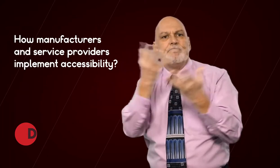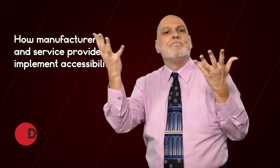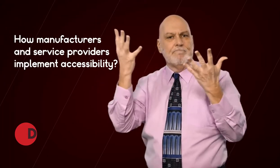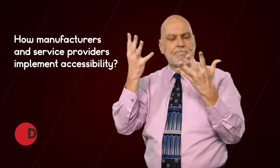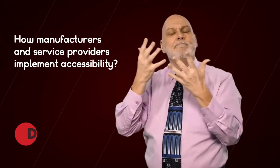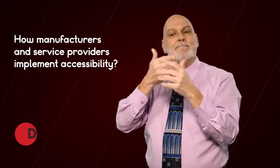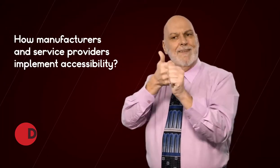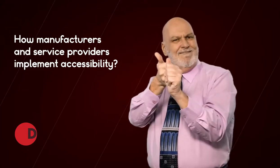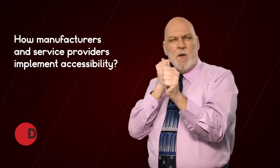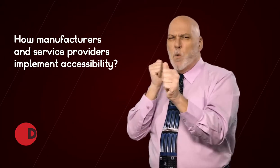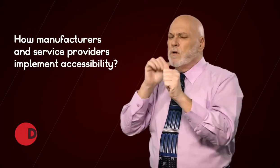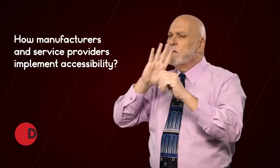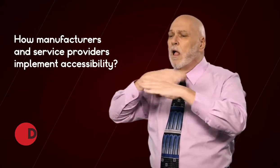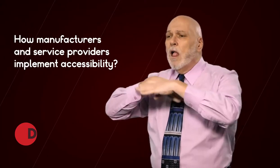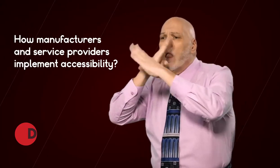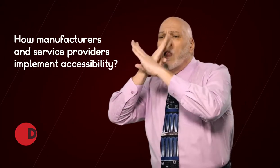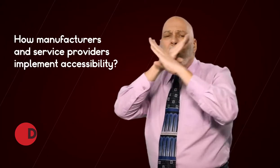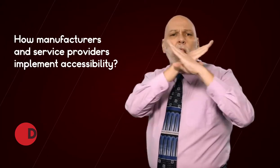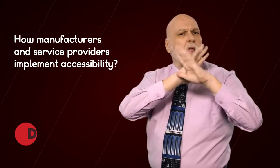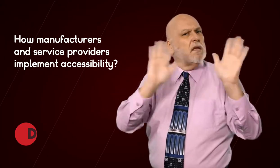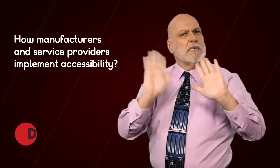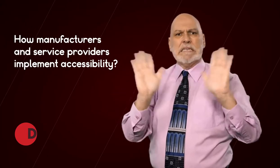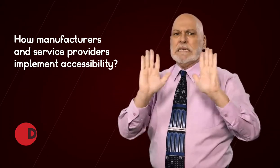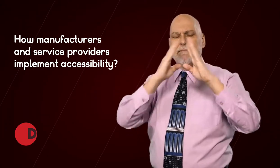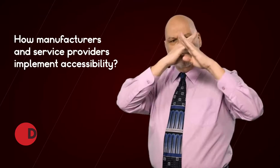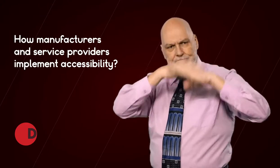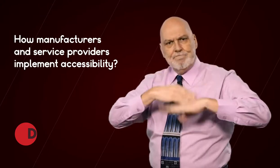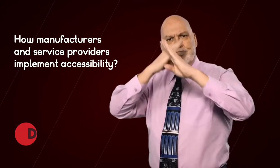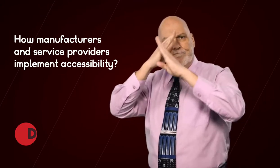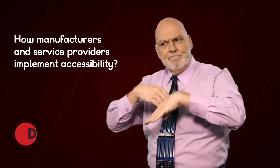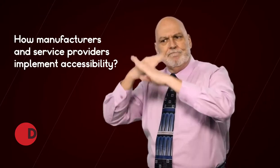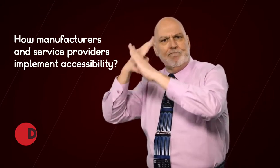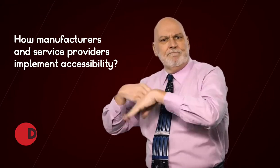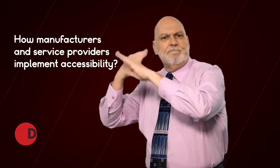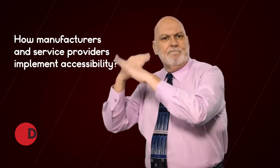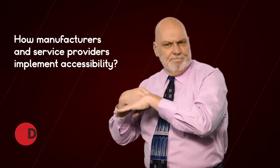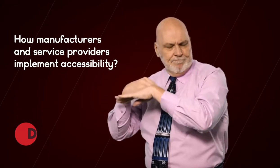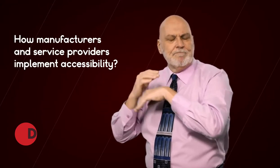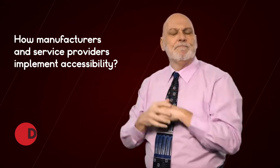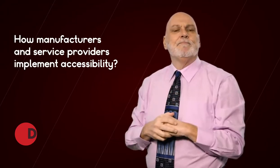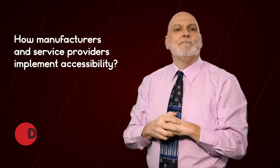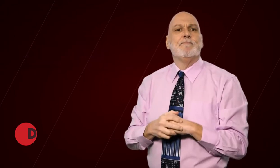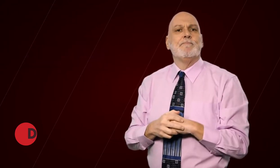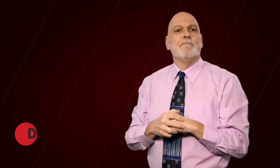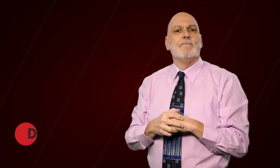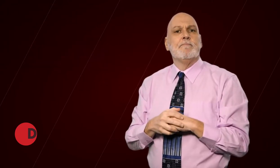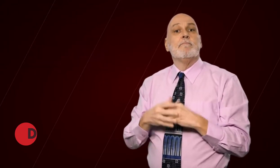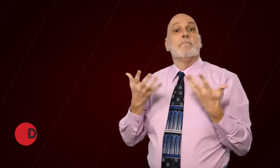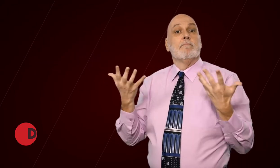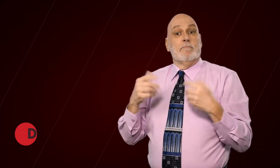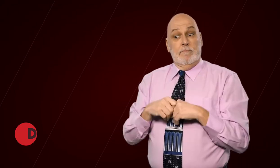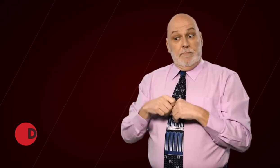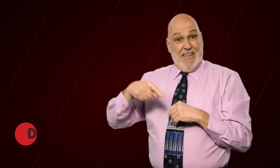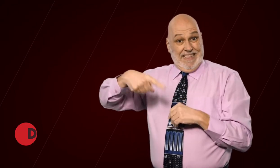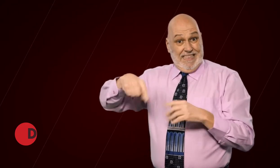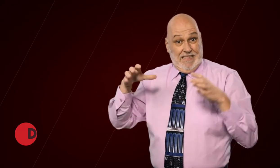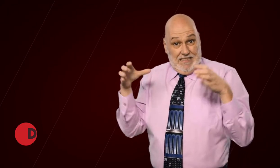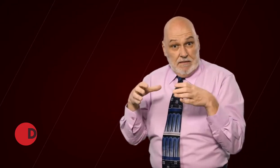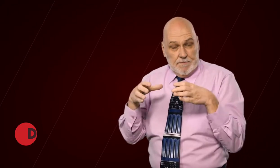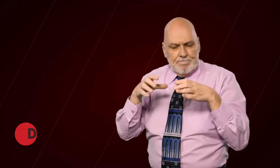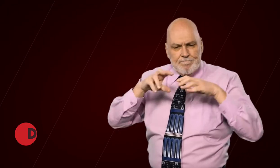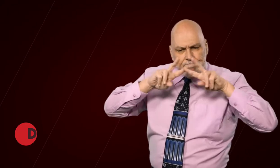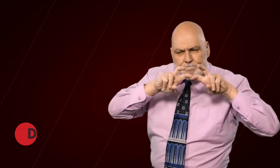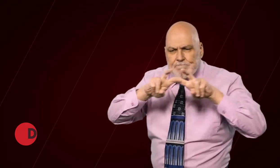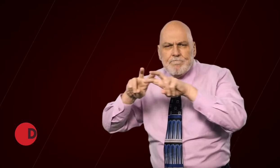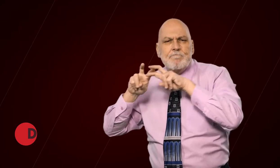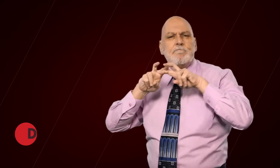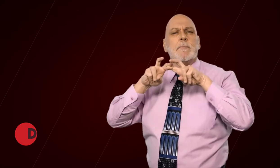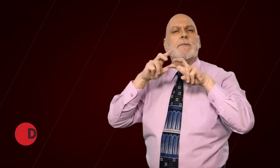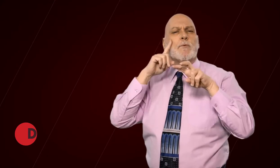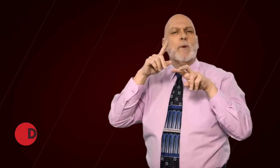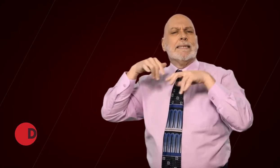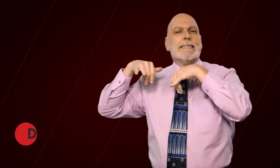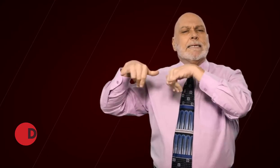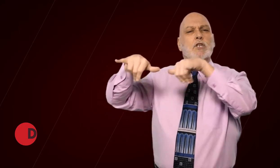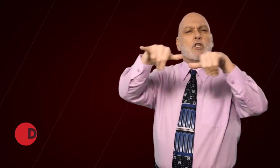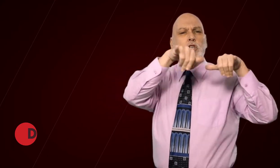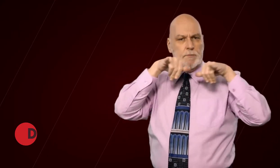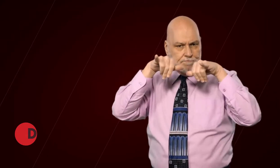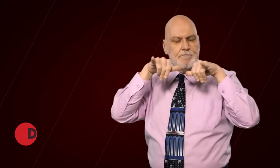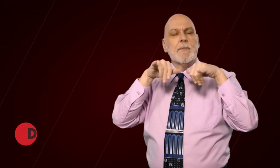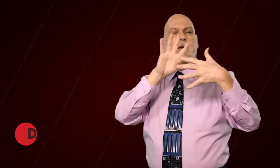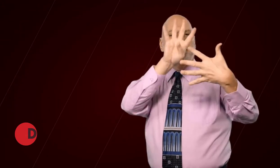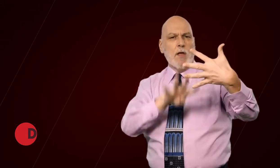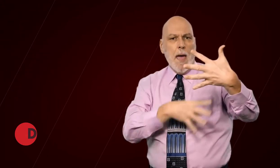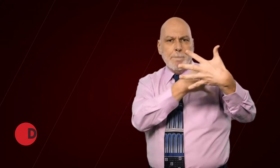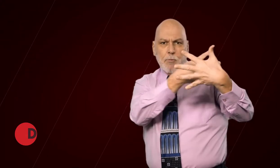specifications to address or avoid accessibility obstacles?